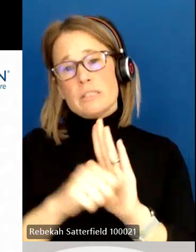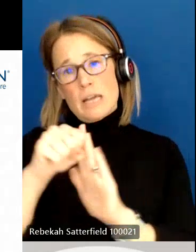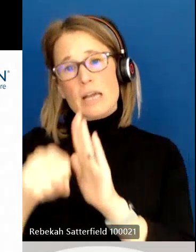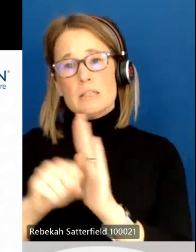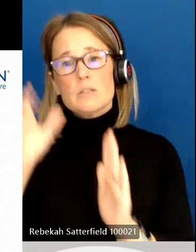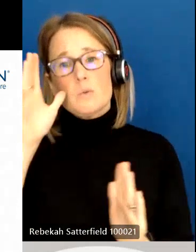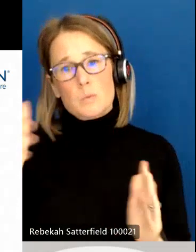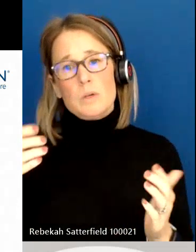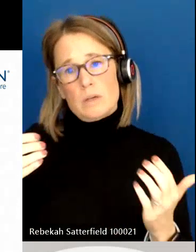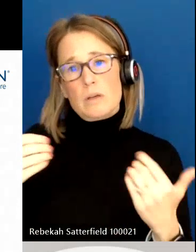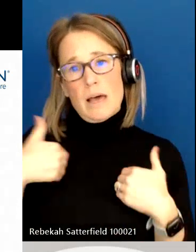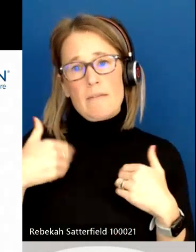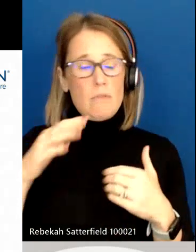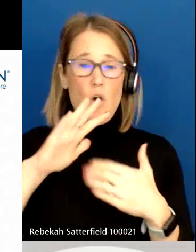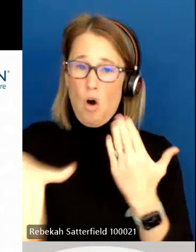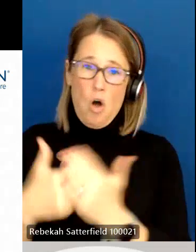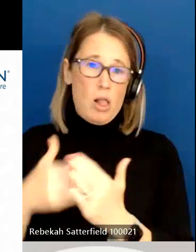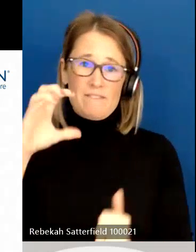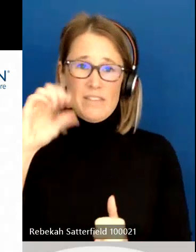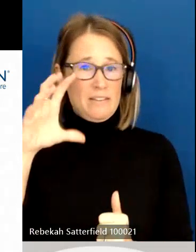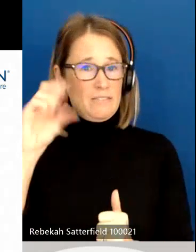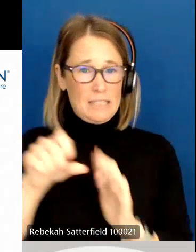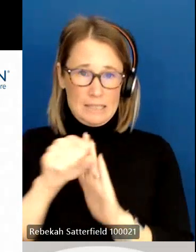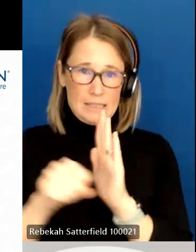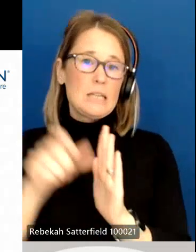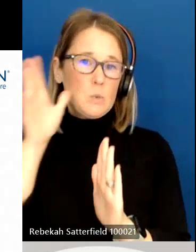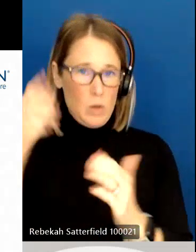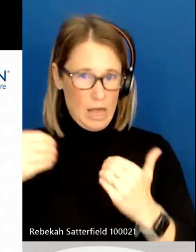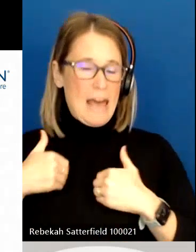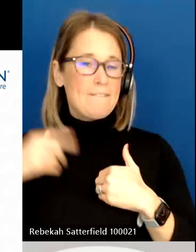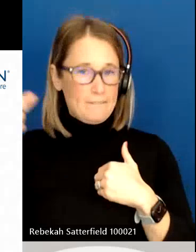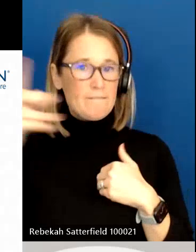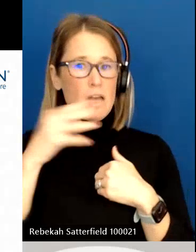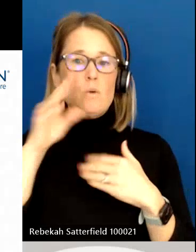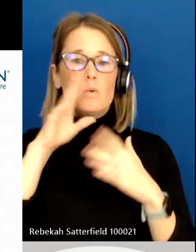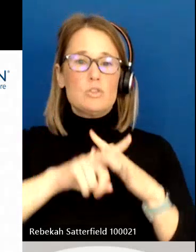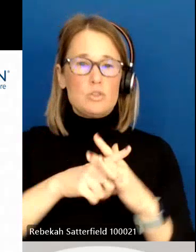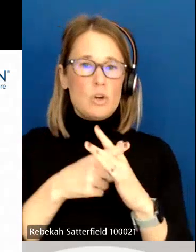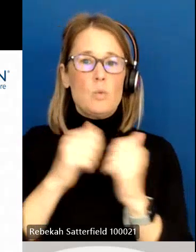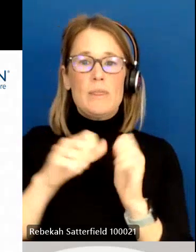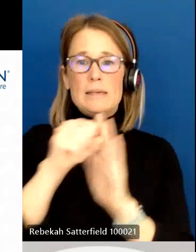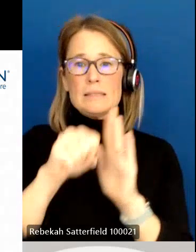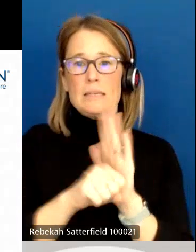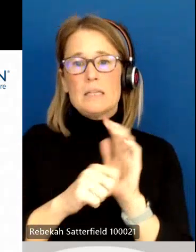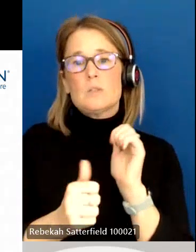for all the 50 states and they'll start with the the states with the highest percentage of leps and